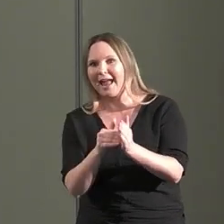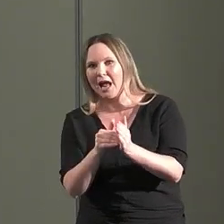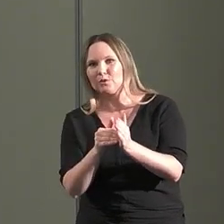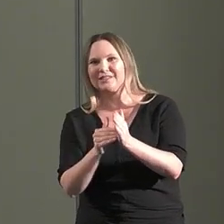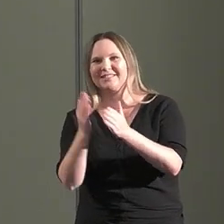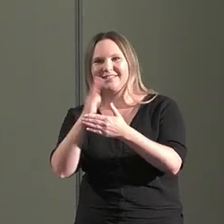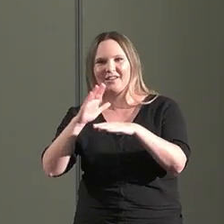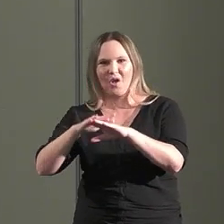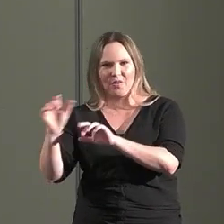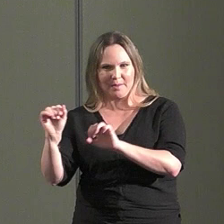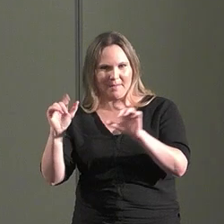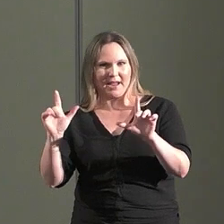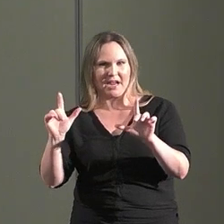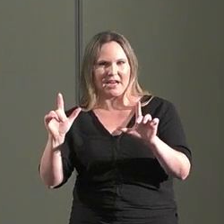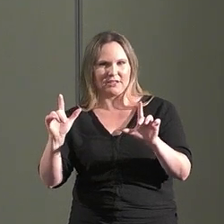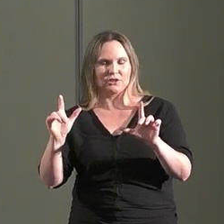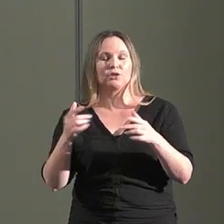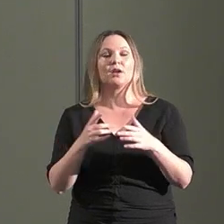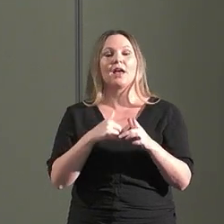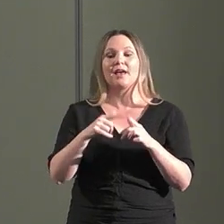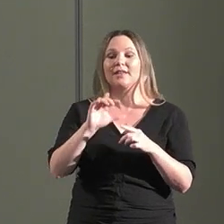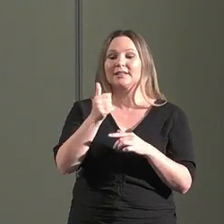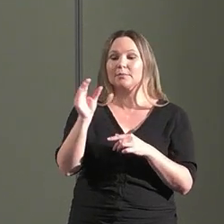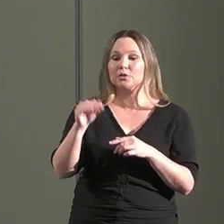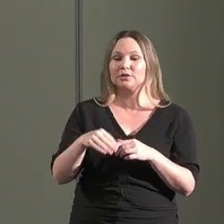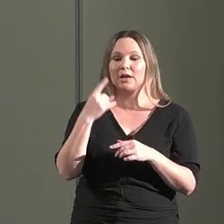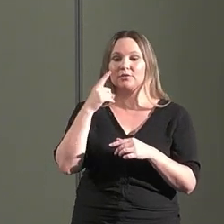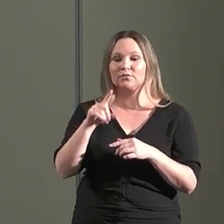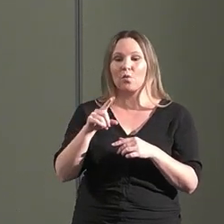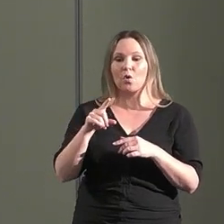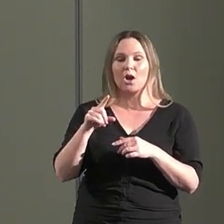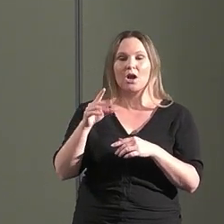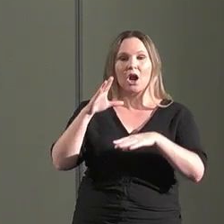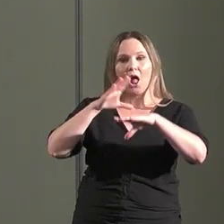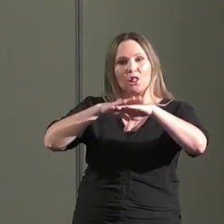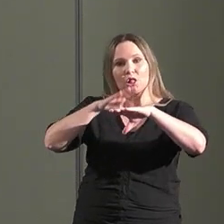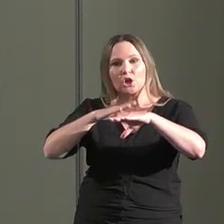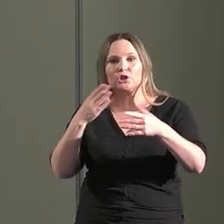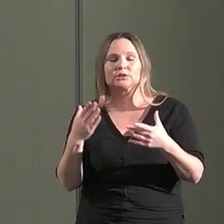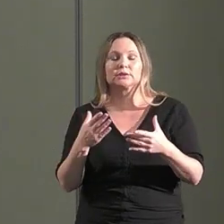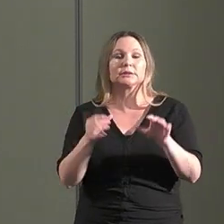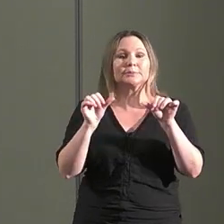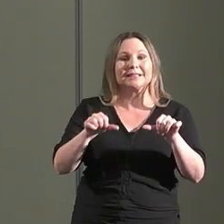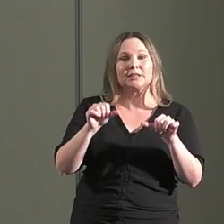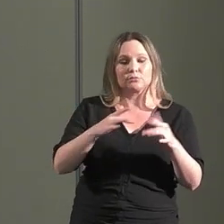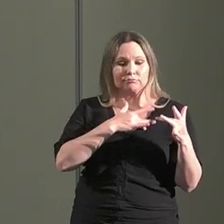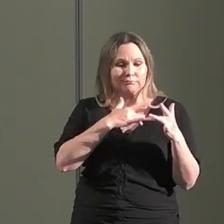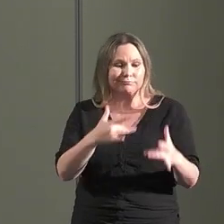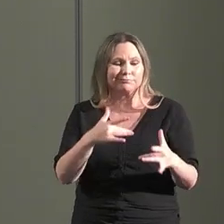And 10% weight was on alerts those are potential likely accessibility issues.